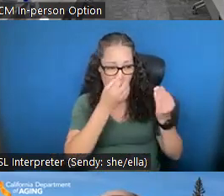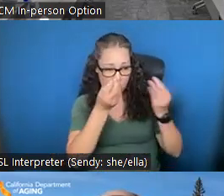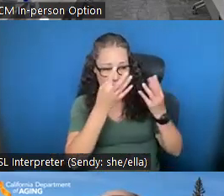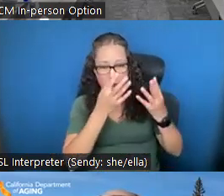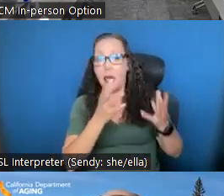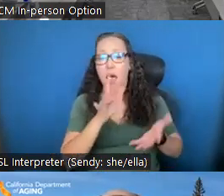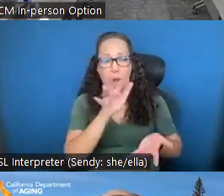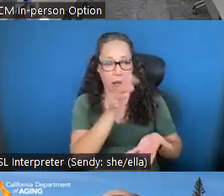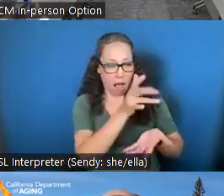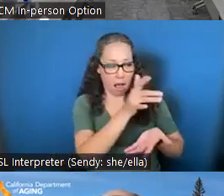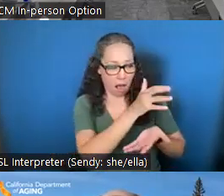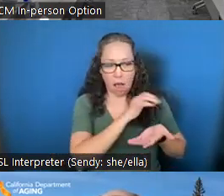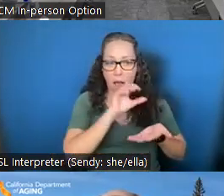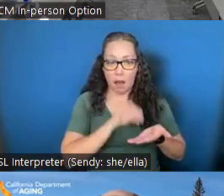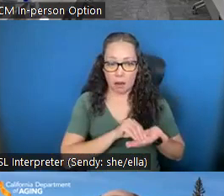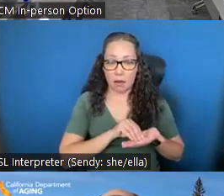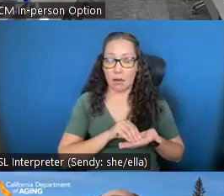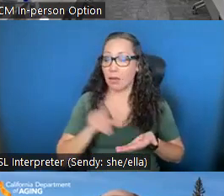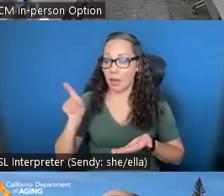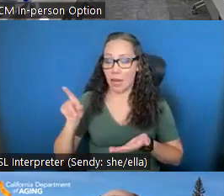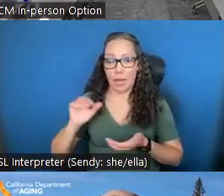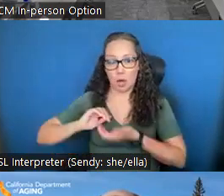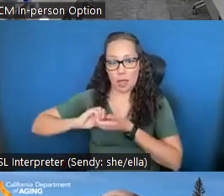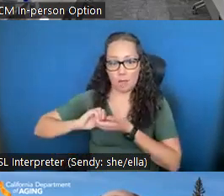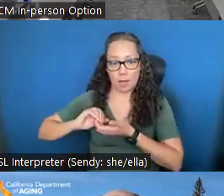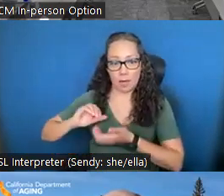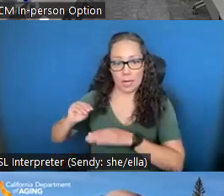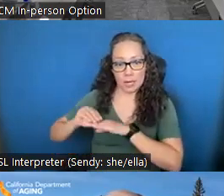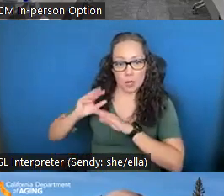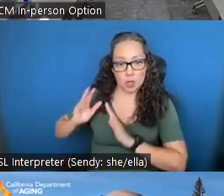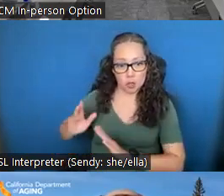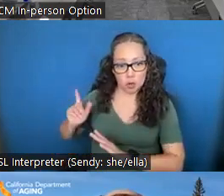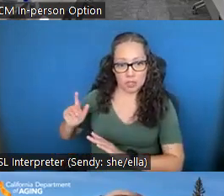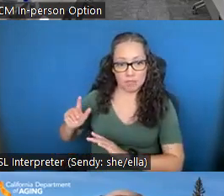Consulting is starting to develop scenar scenario planning for us um all of which